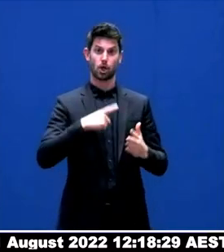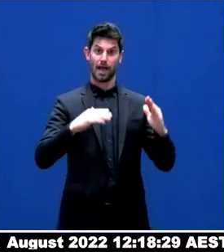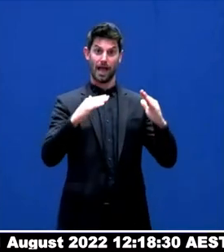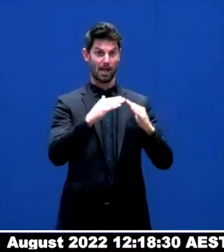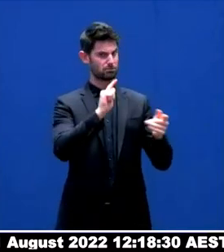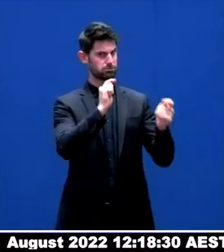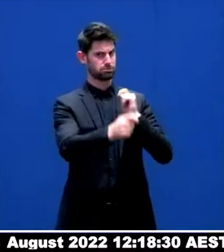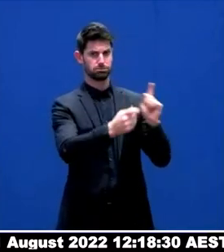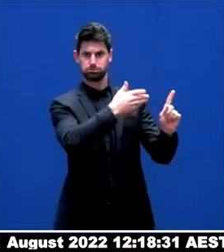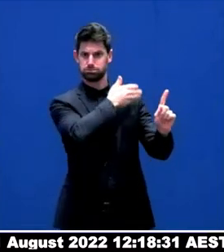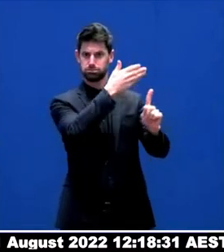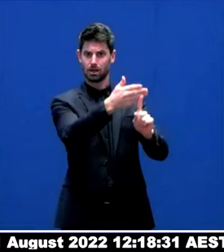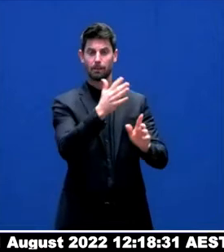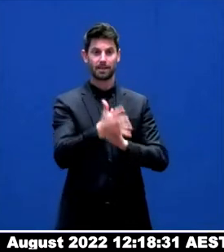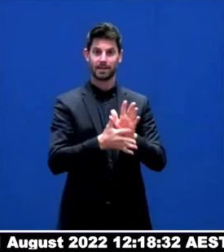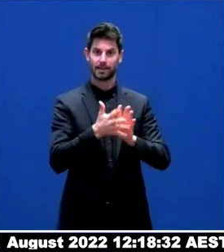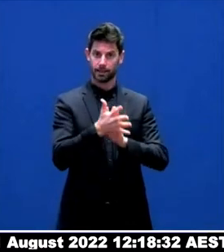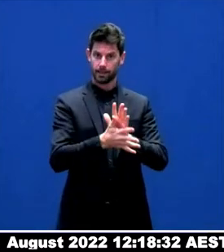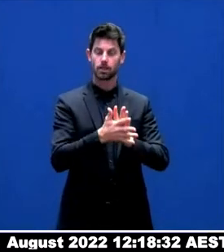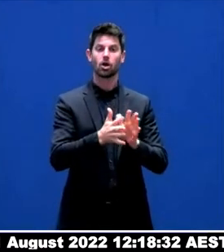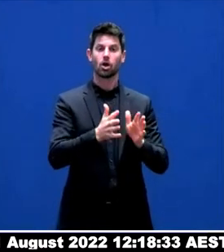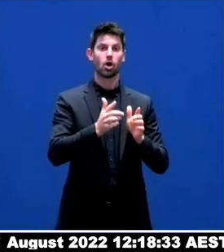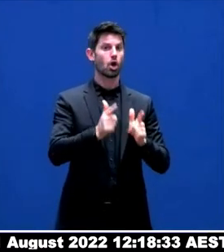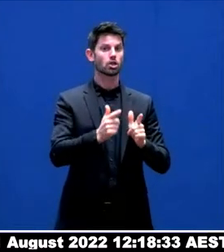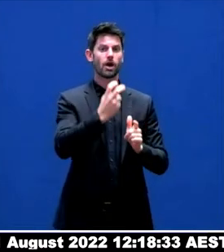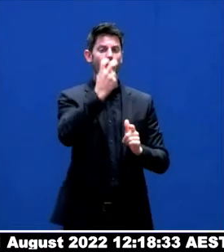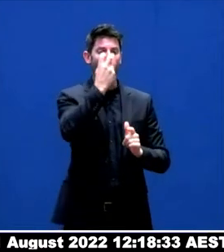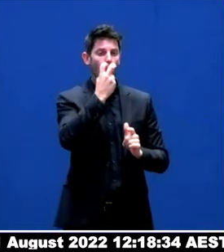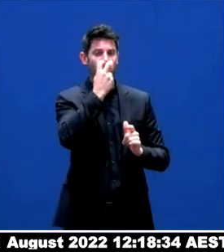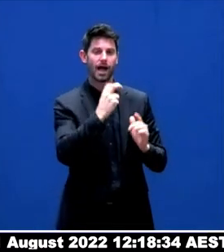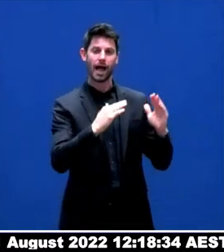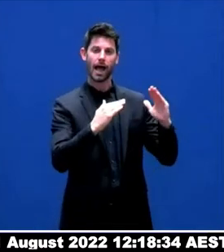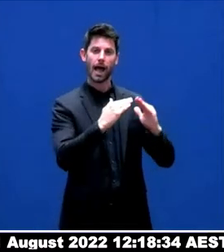previous years as well. So, a lot of your older - older housing accommodation might